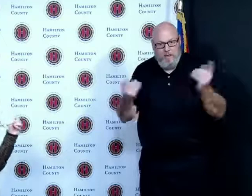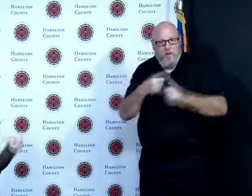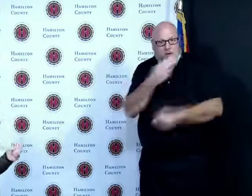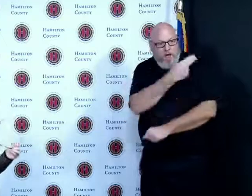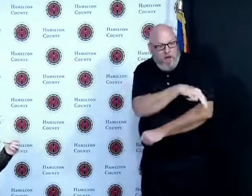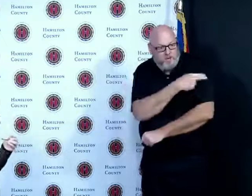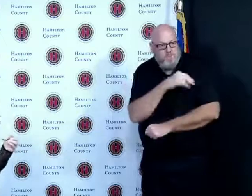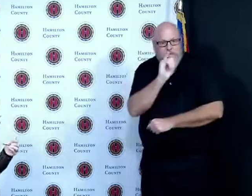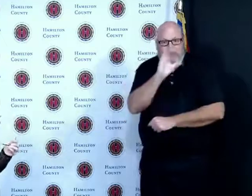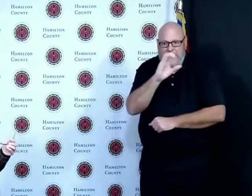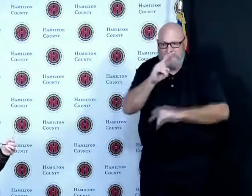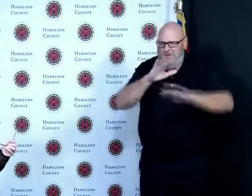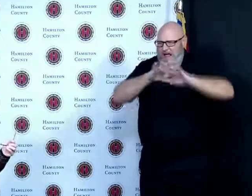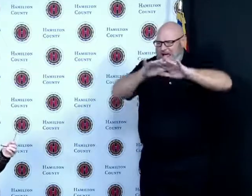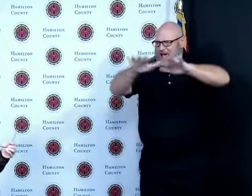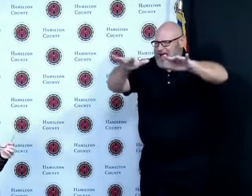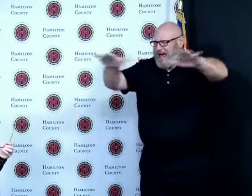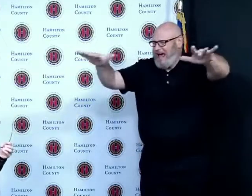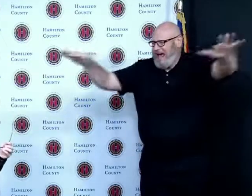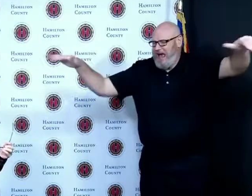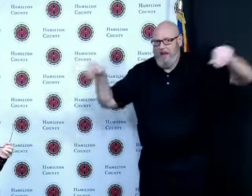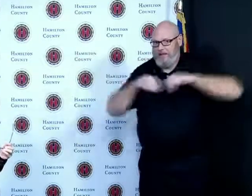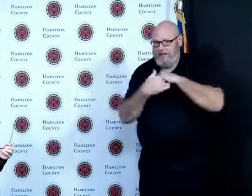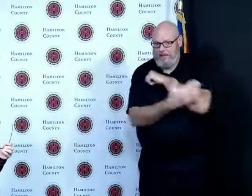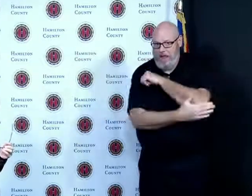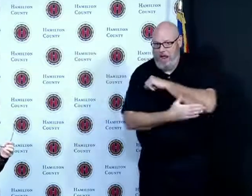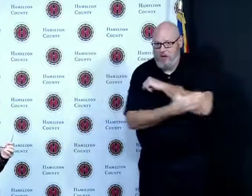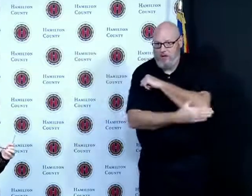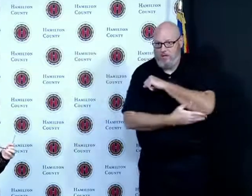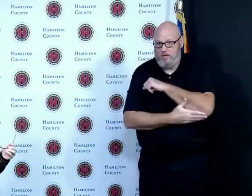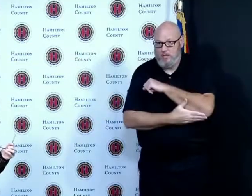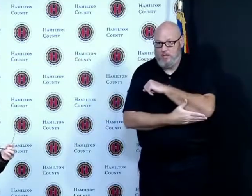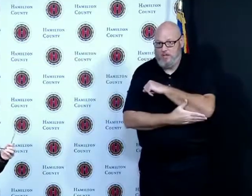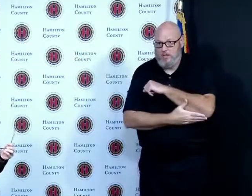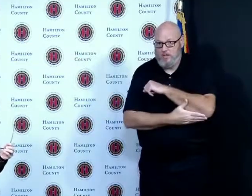whole number of doses that are coming into Hamilton County that number was around 8,000